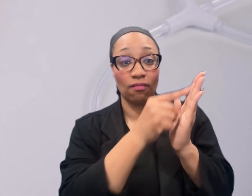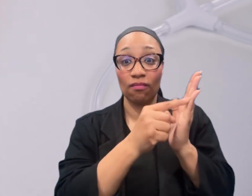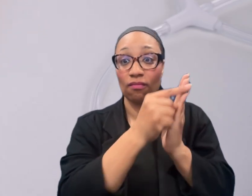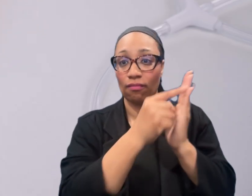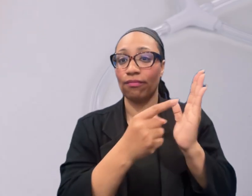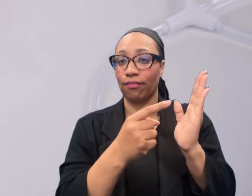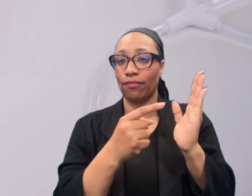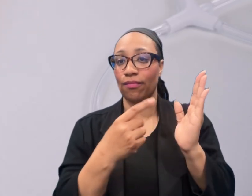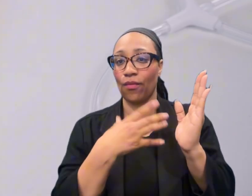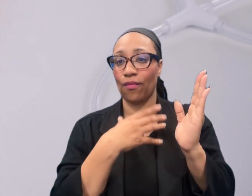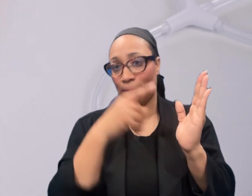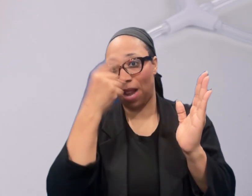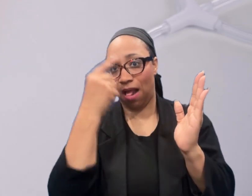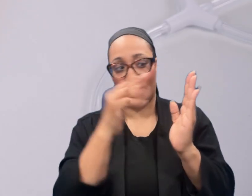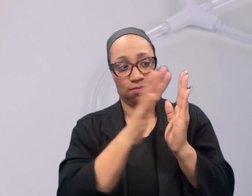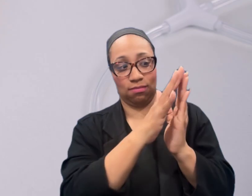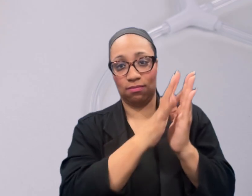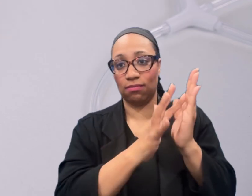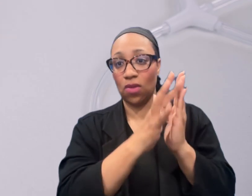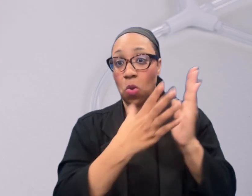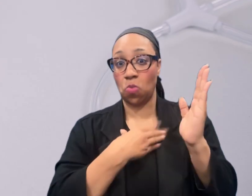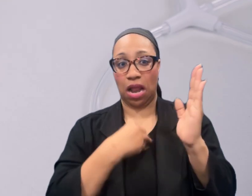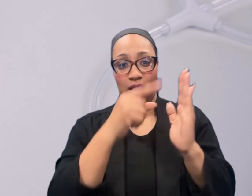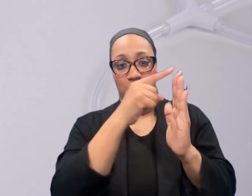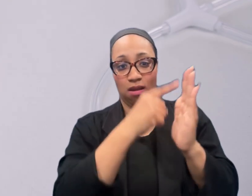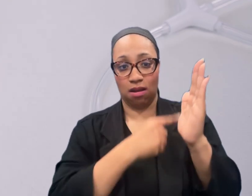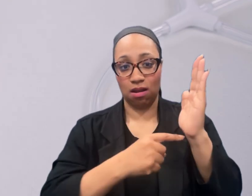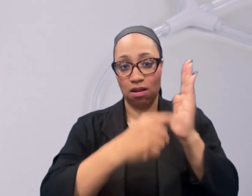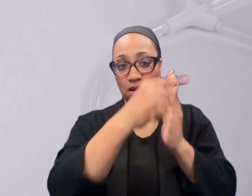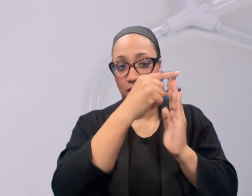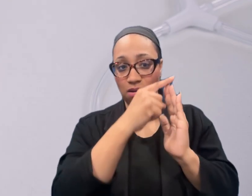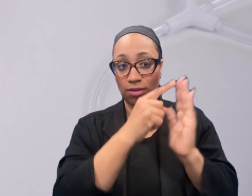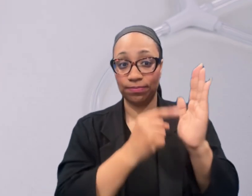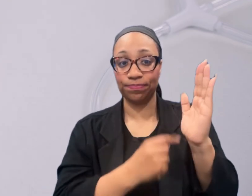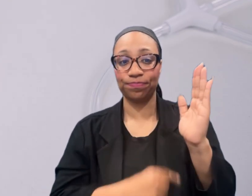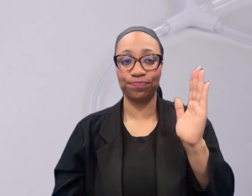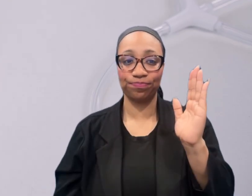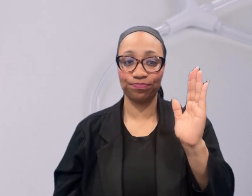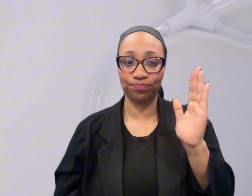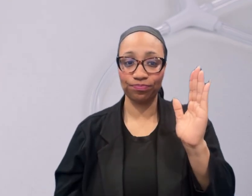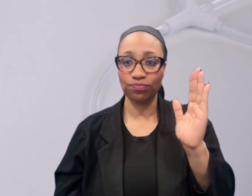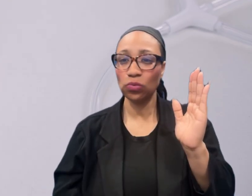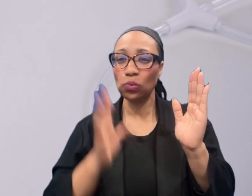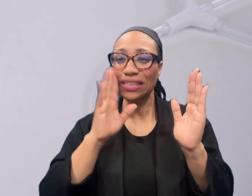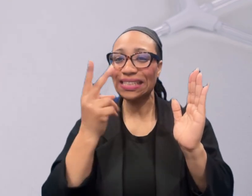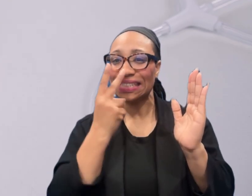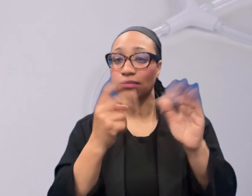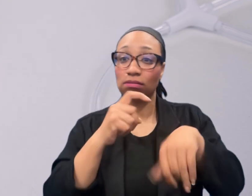on in whatever level and phase you put it in or you were in last time when you turned it off.